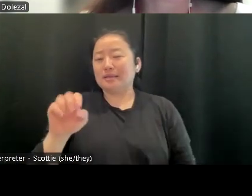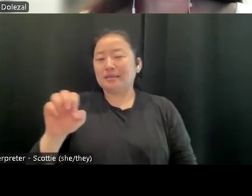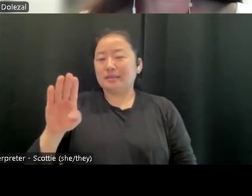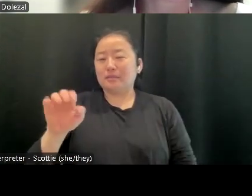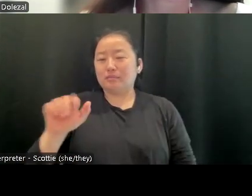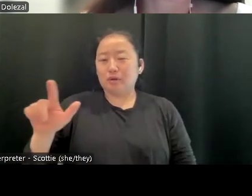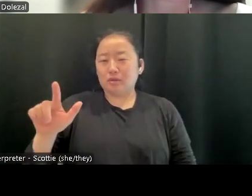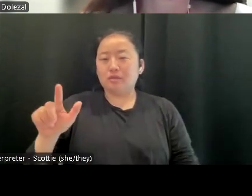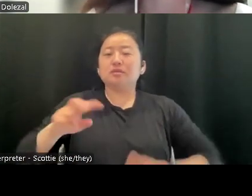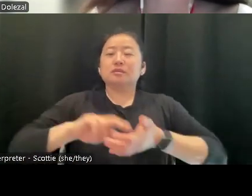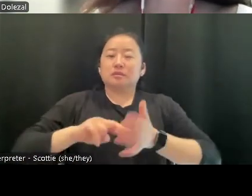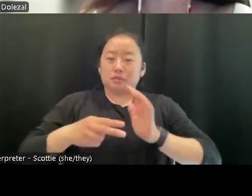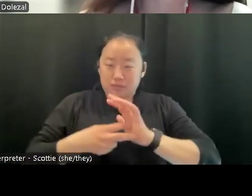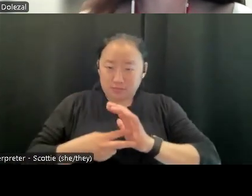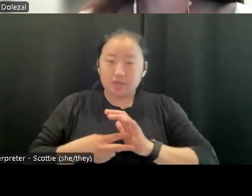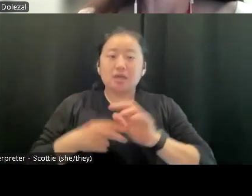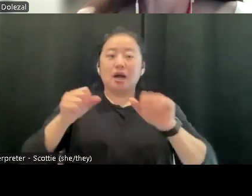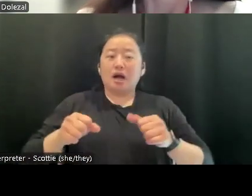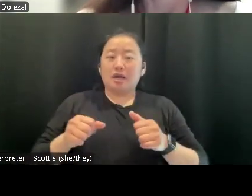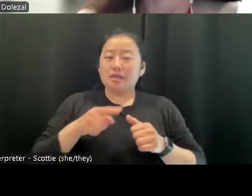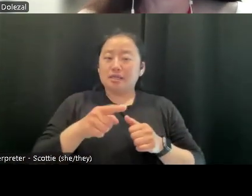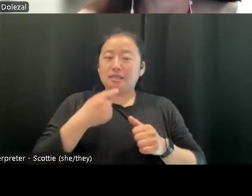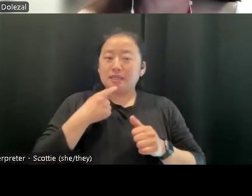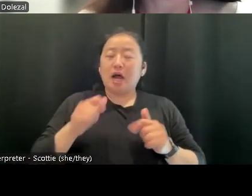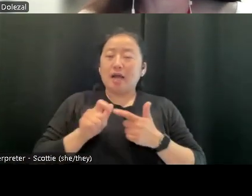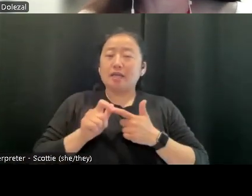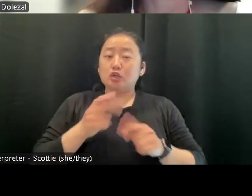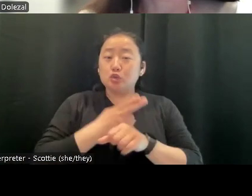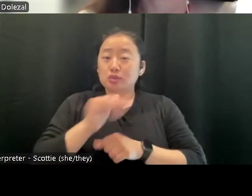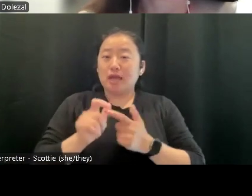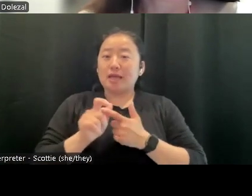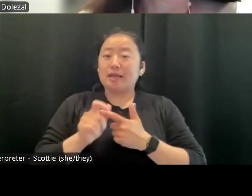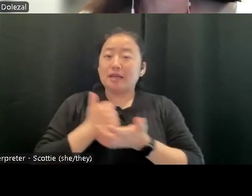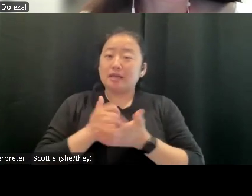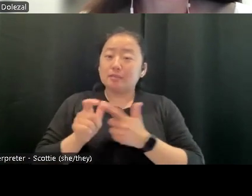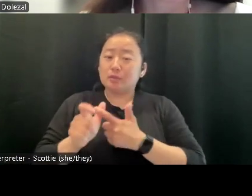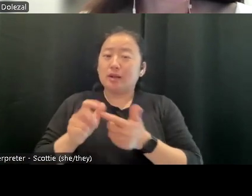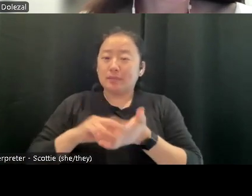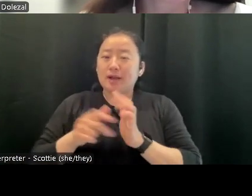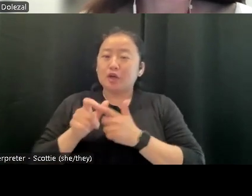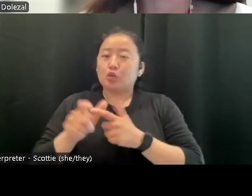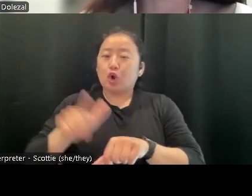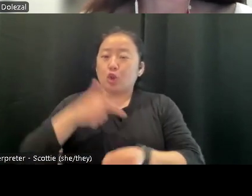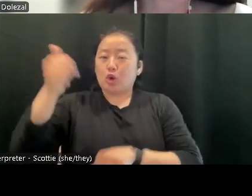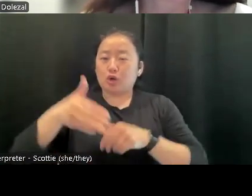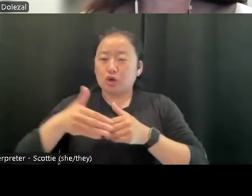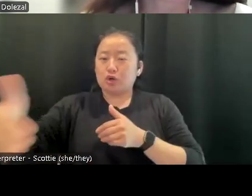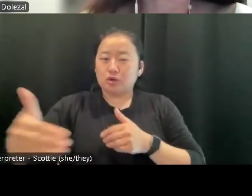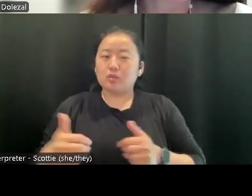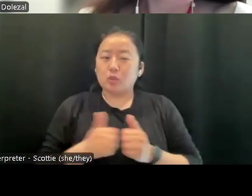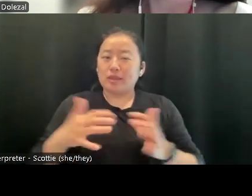run for more time and not get so tired. The frame runner has been of great use for individuals, including children, who participate with their peers.